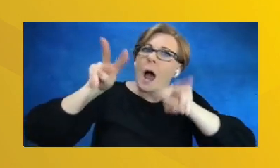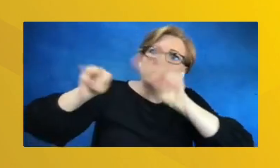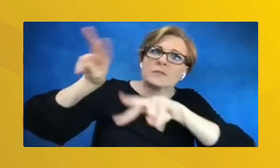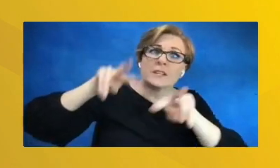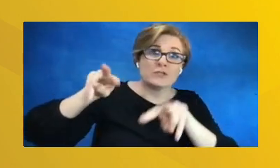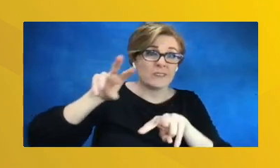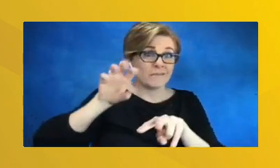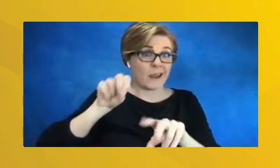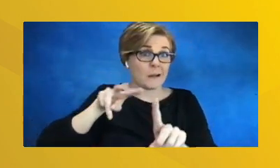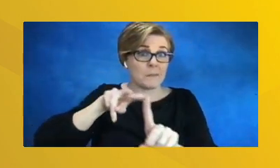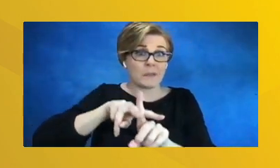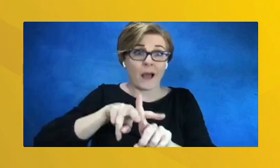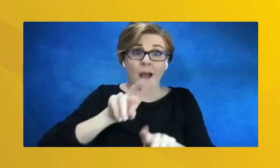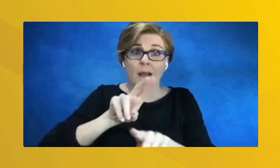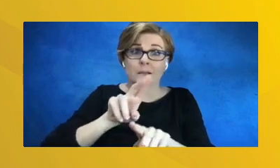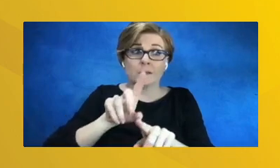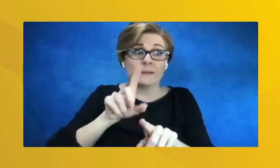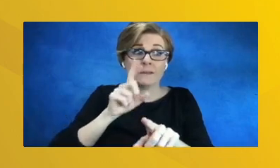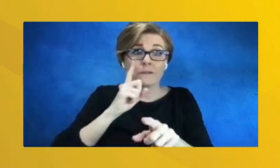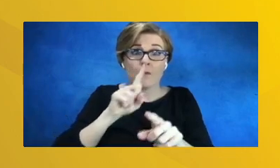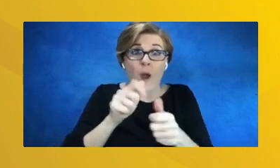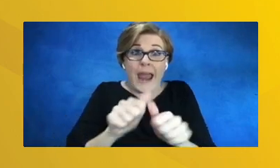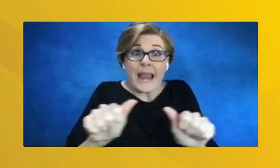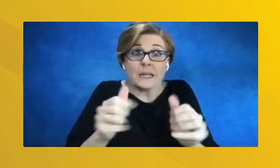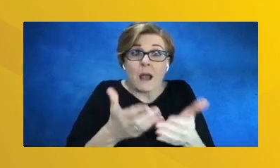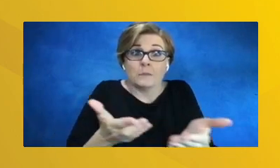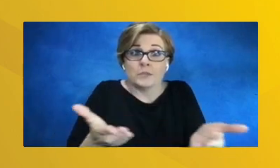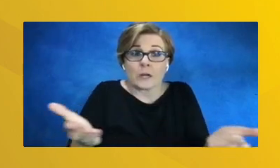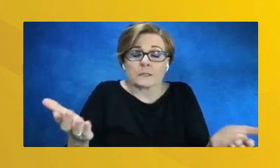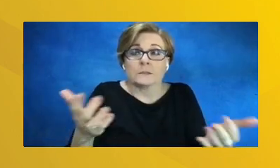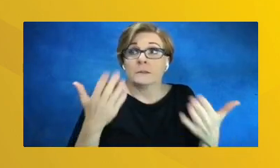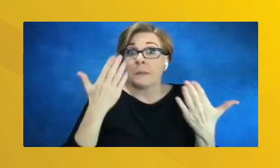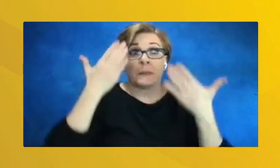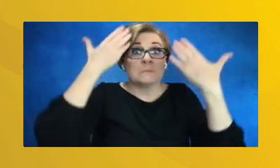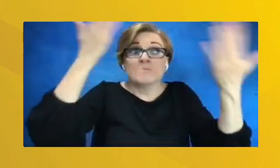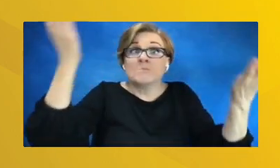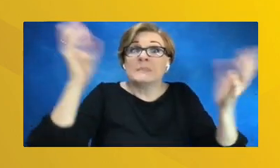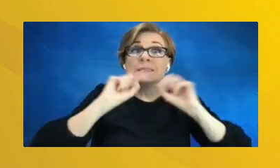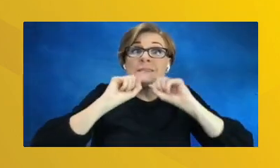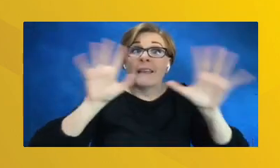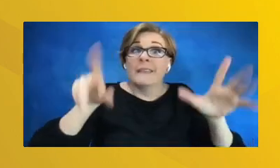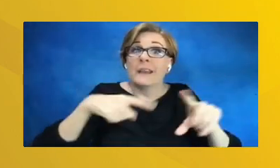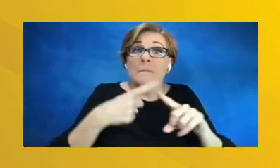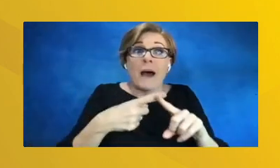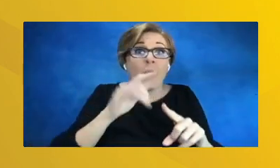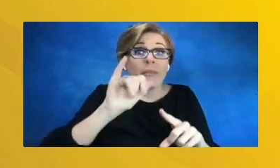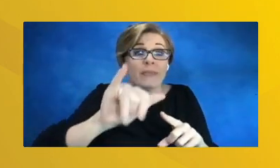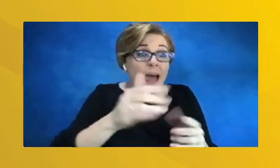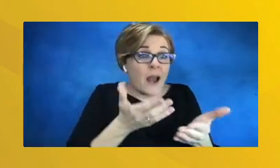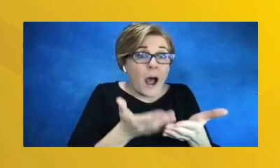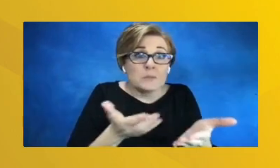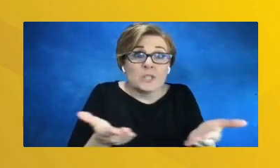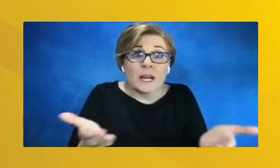Even if you don't know anything about it or its background or even the materials, you